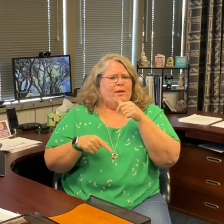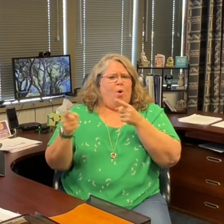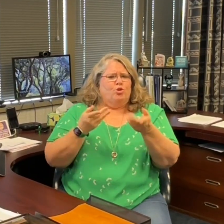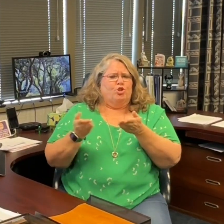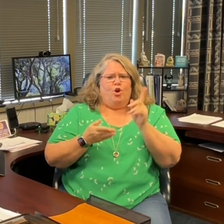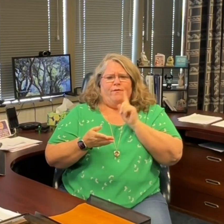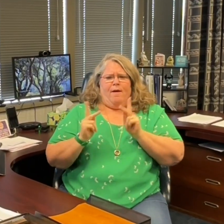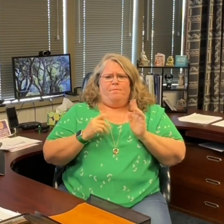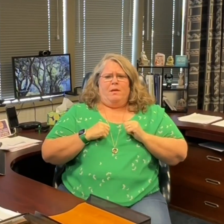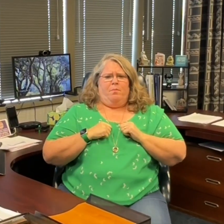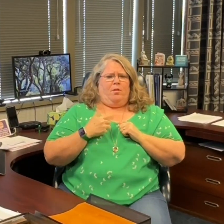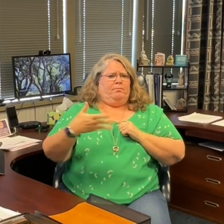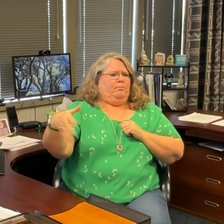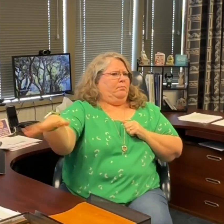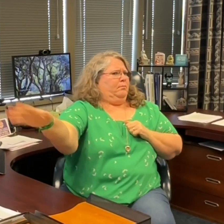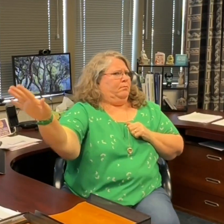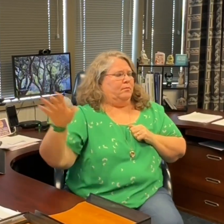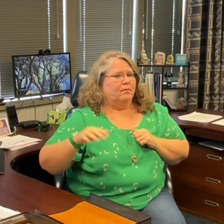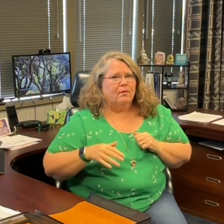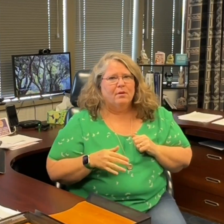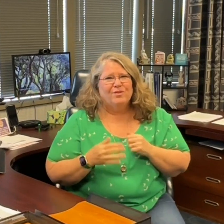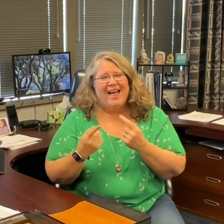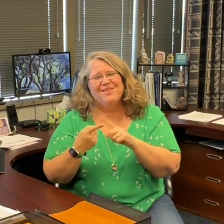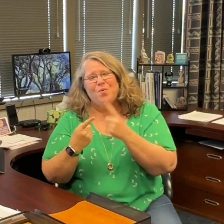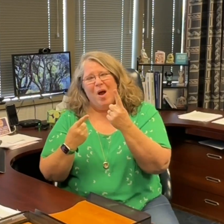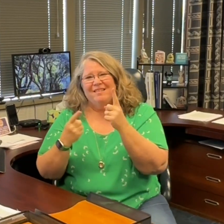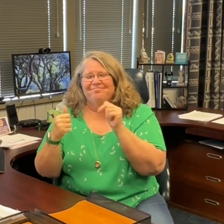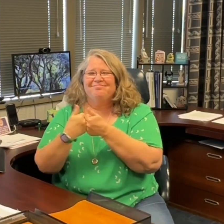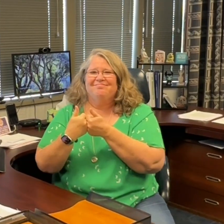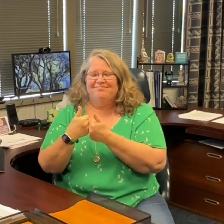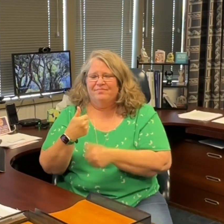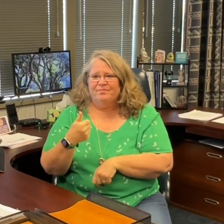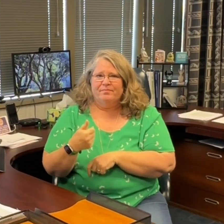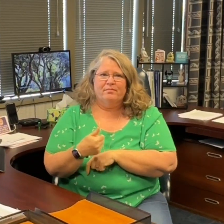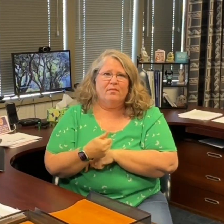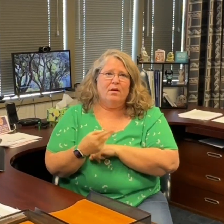May shun away from the person being served uh turn them away even sometimes that is one